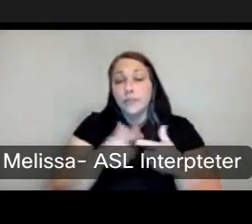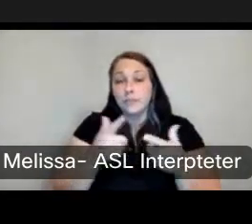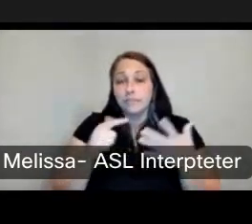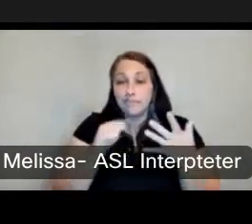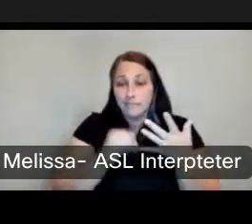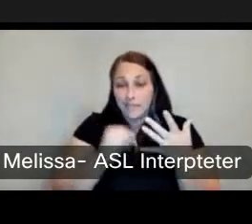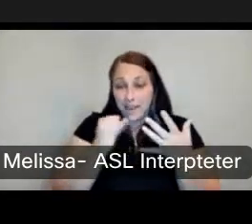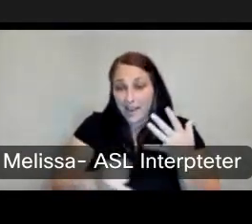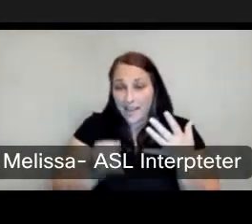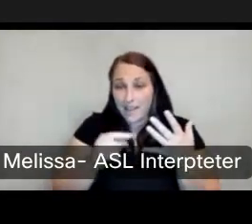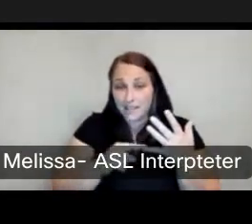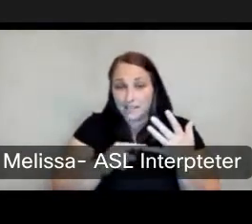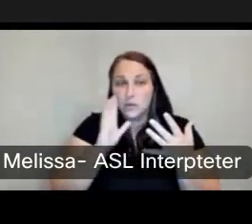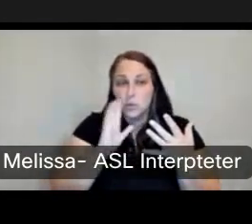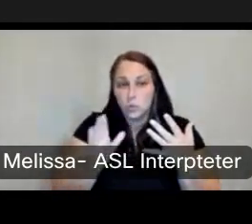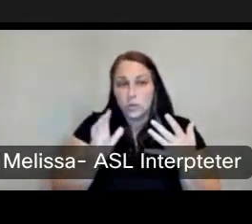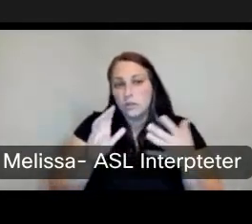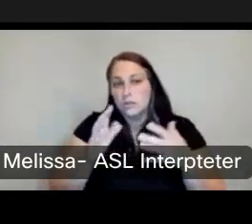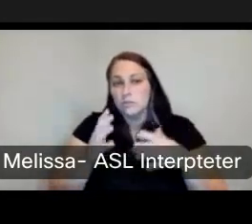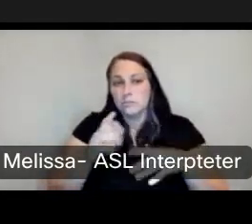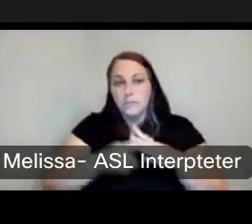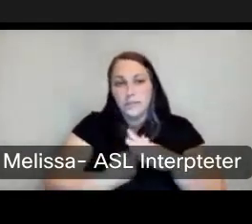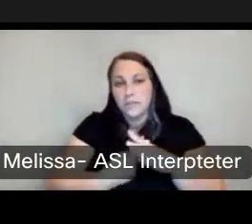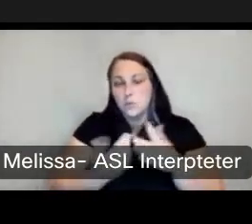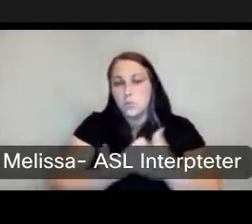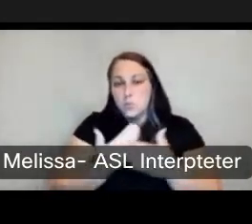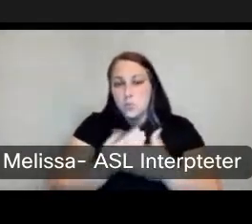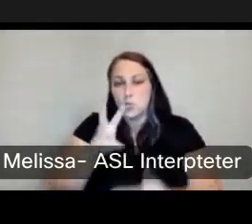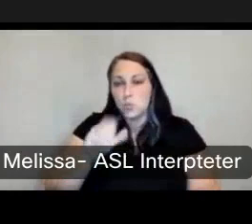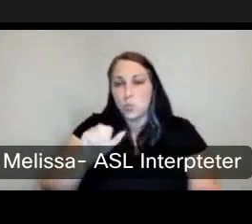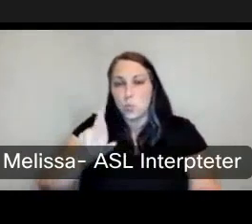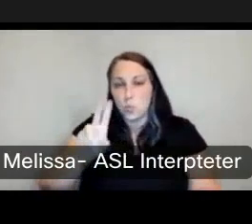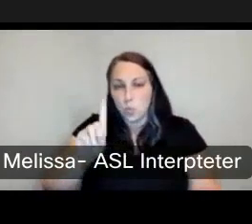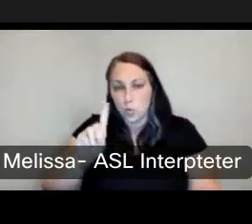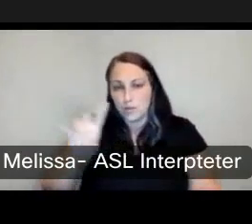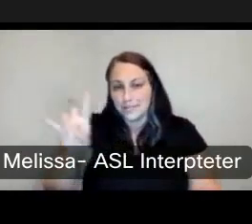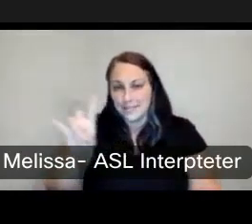um for the award seller route um following the conclusion of of this process